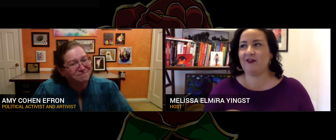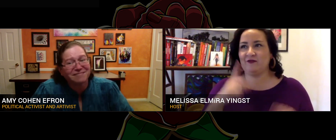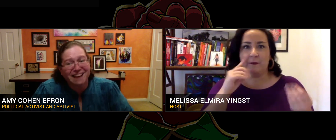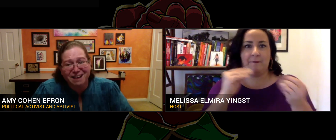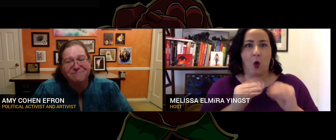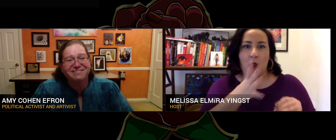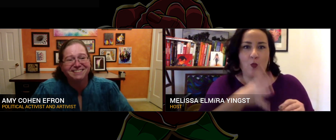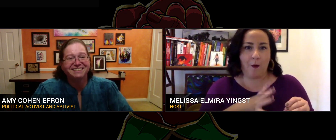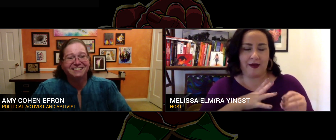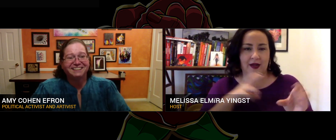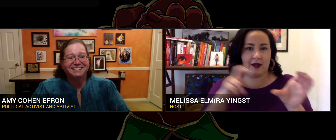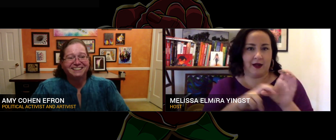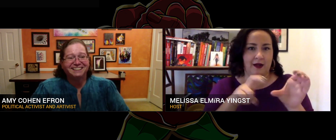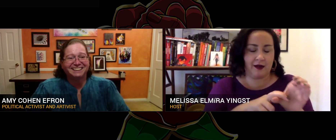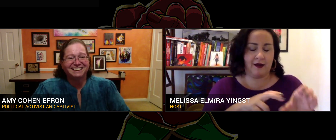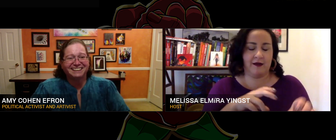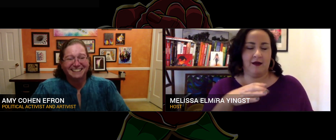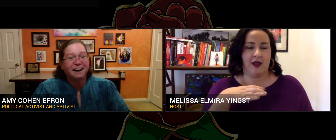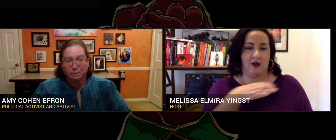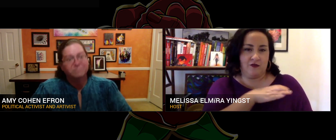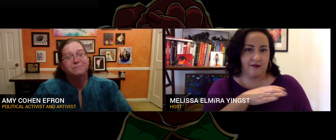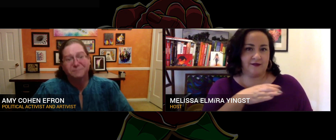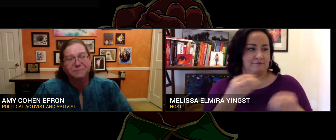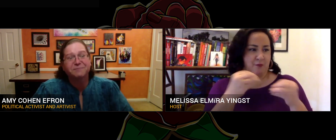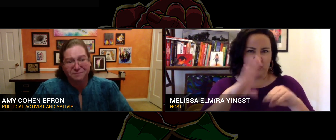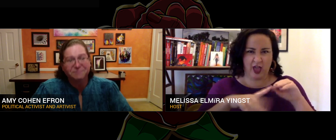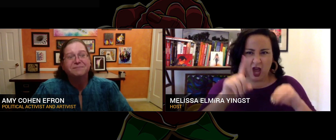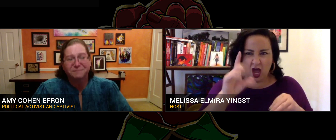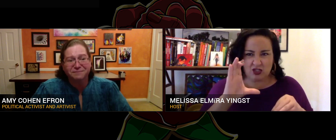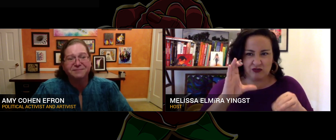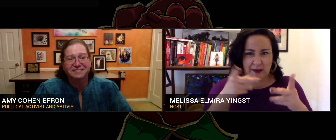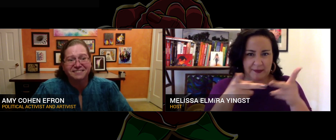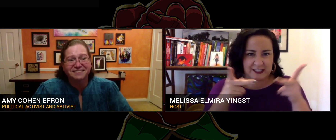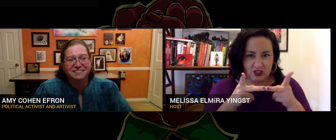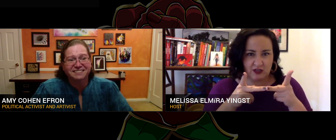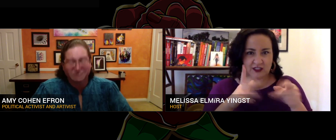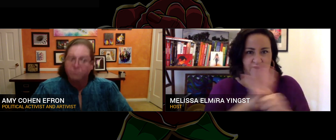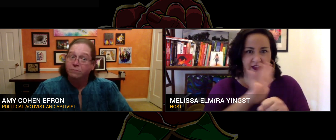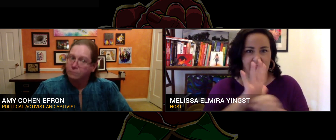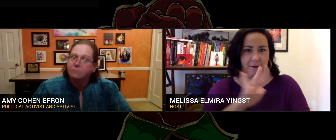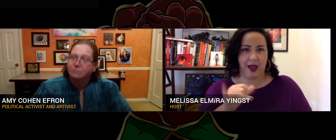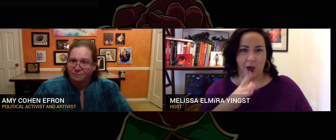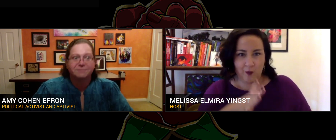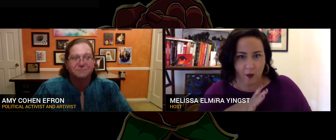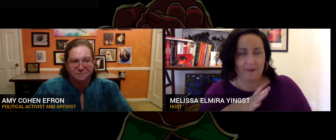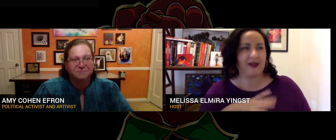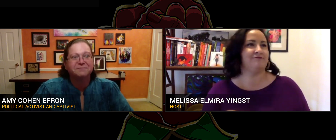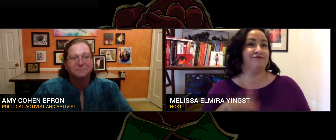since more women are joining the Congress." More than a hundred positions were filled by women.